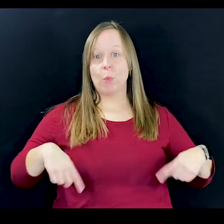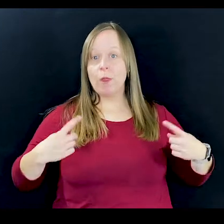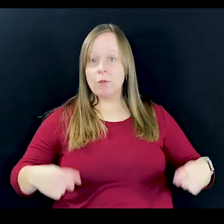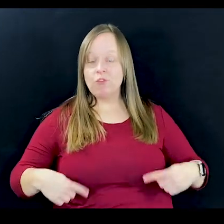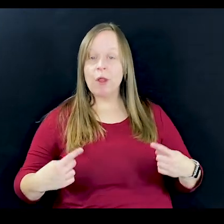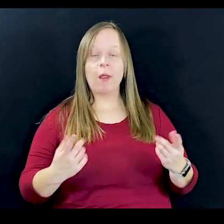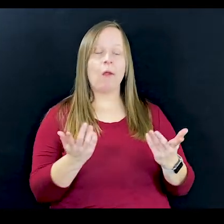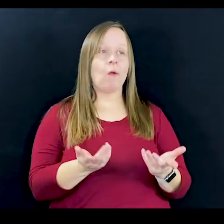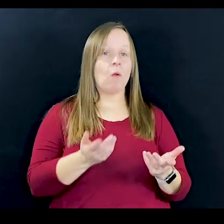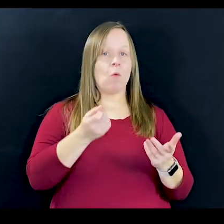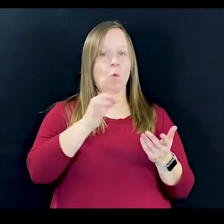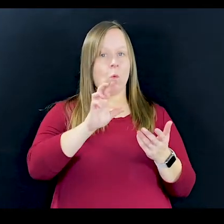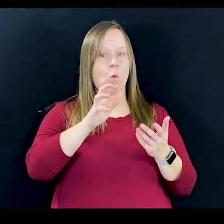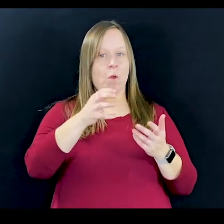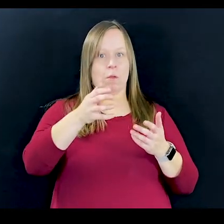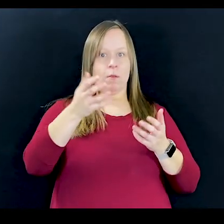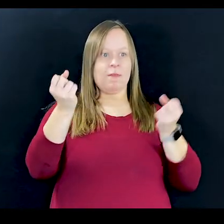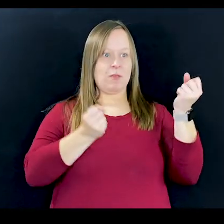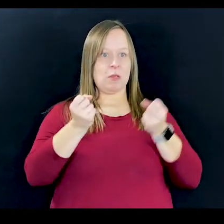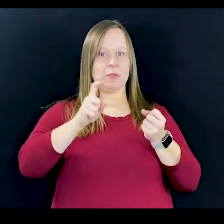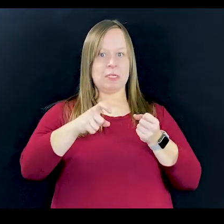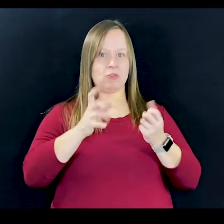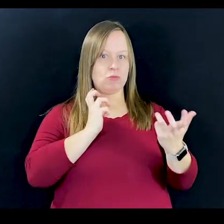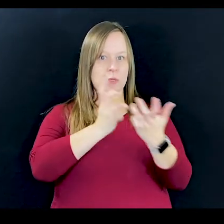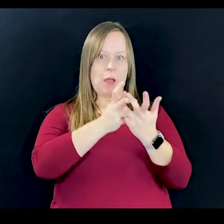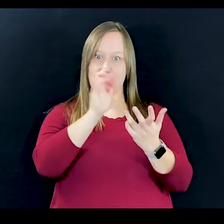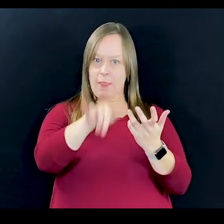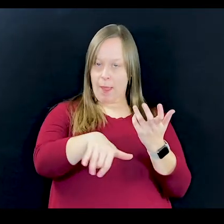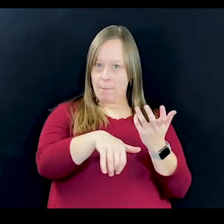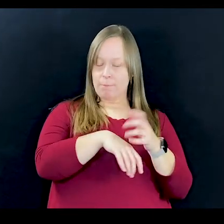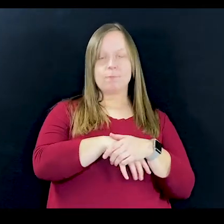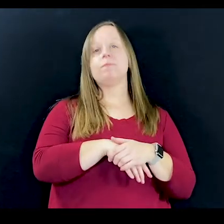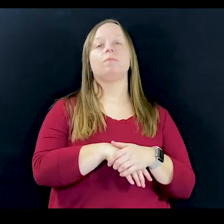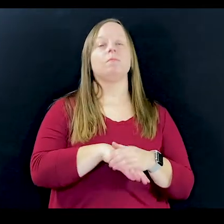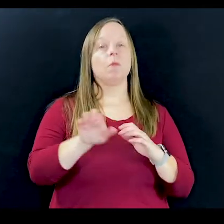use a wheelchair and the vehicle needs to be able to accommodate that. Other